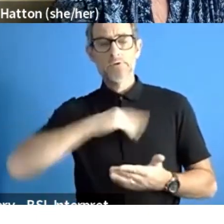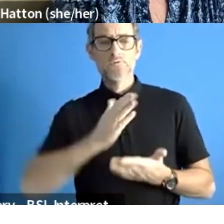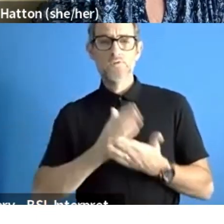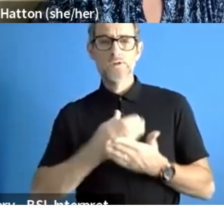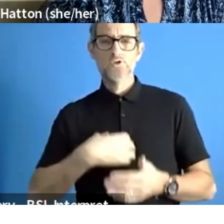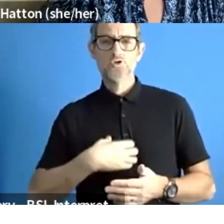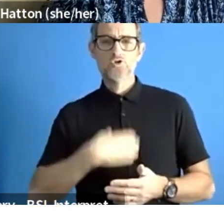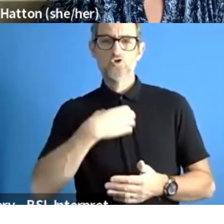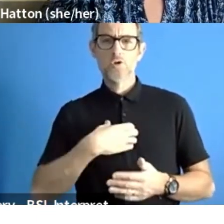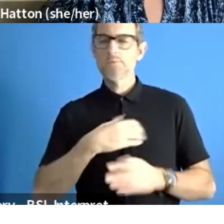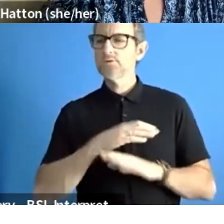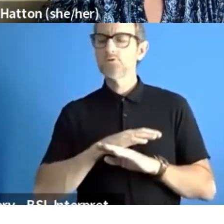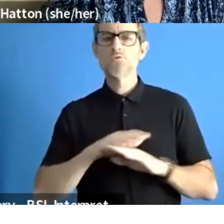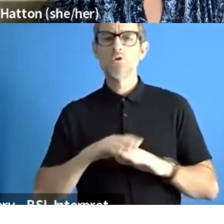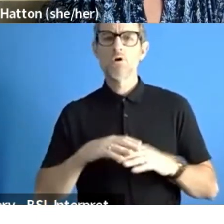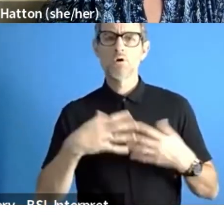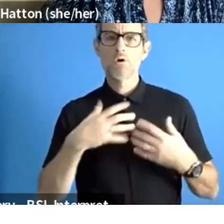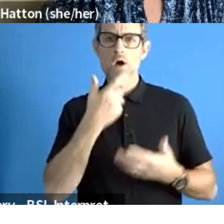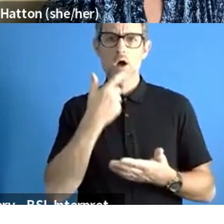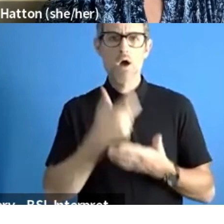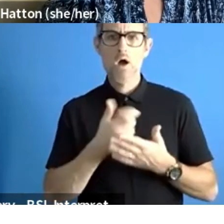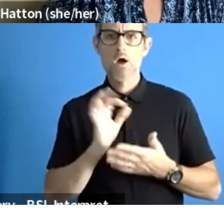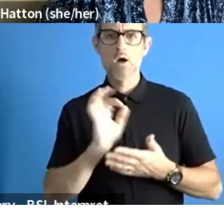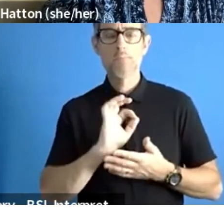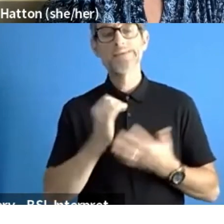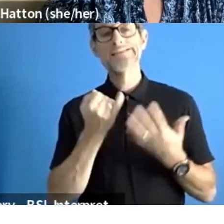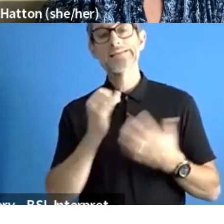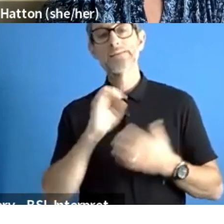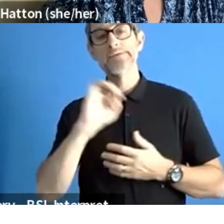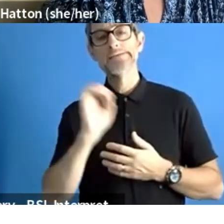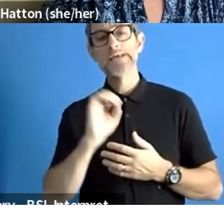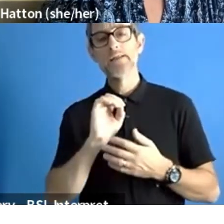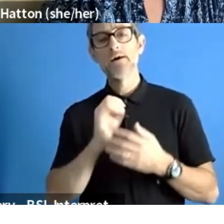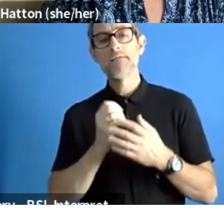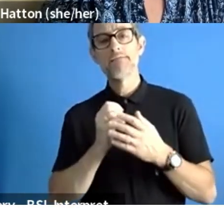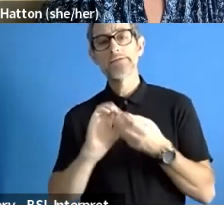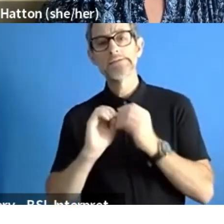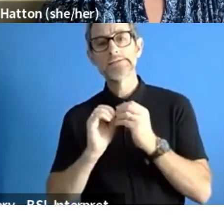surprising that only 6% of the developers that you spoke to nigh how